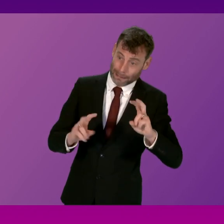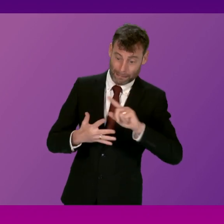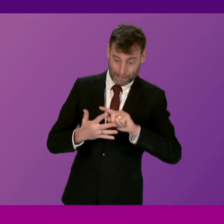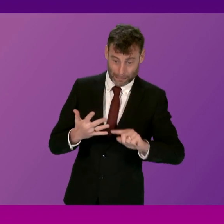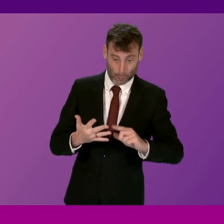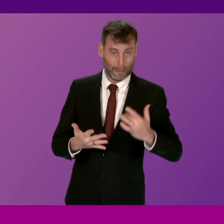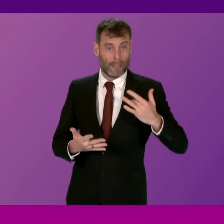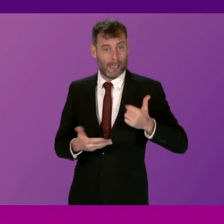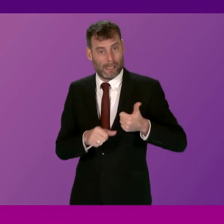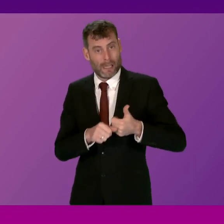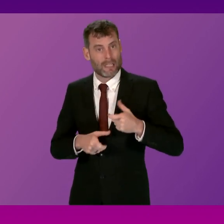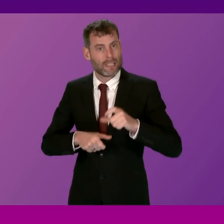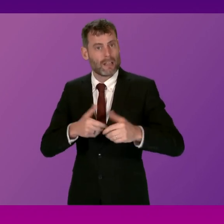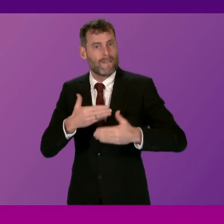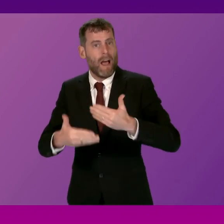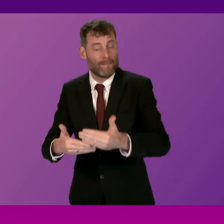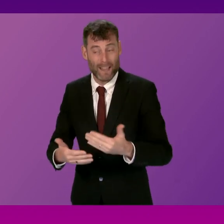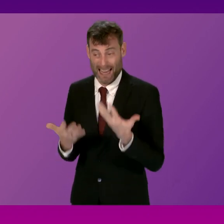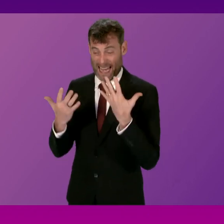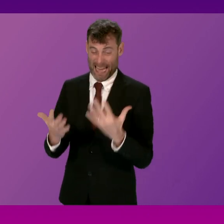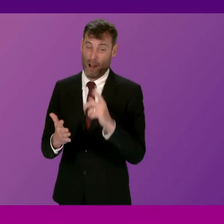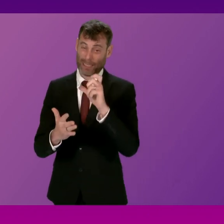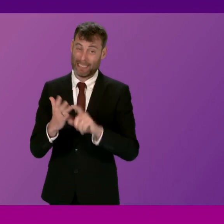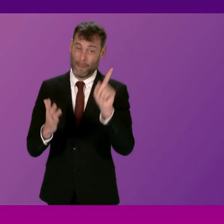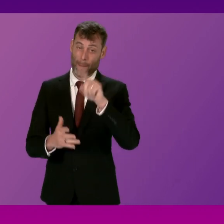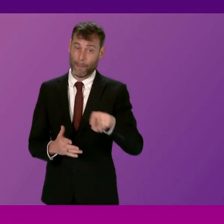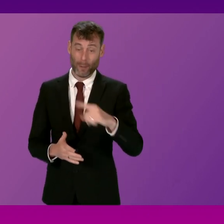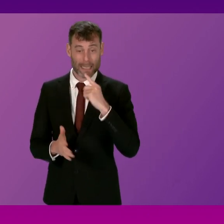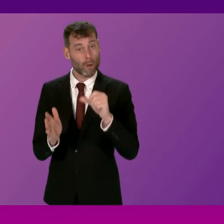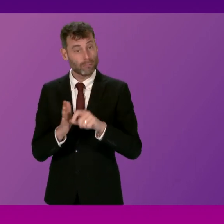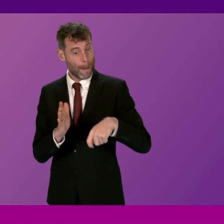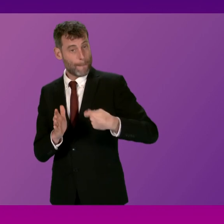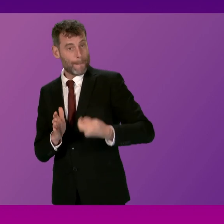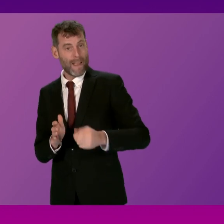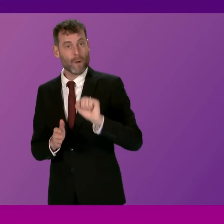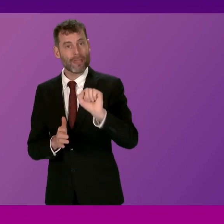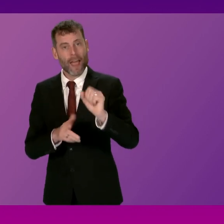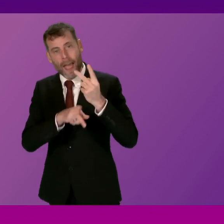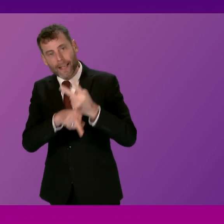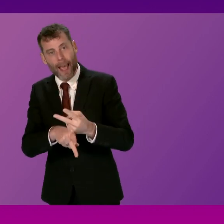It is becoming increasingly harder for disabled people to pay for care that they rely on.